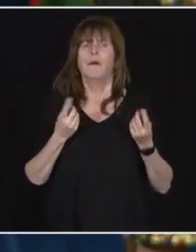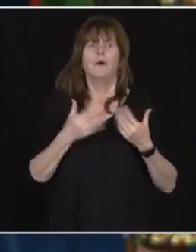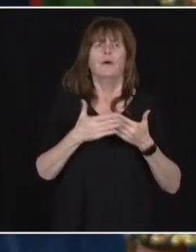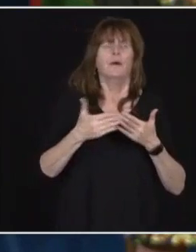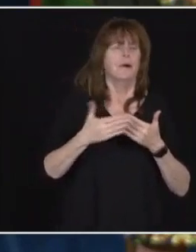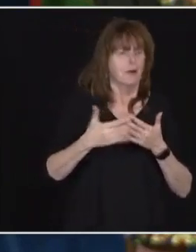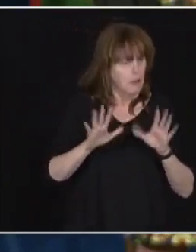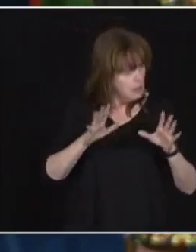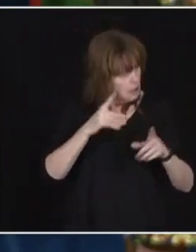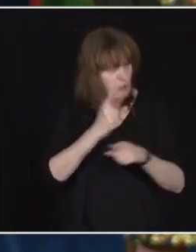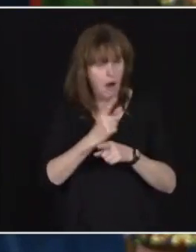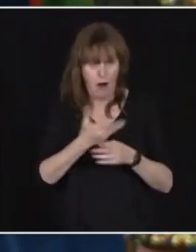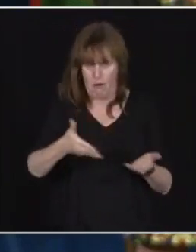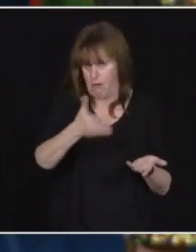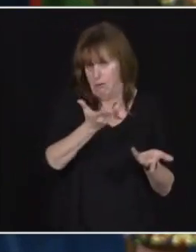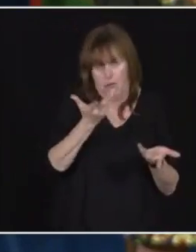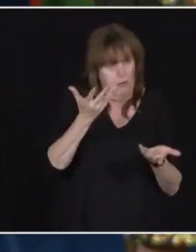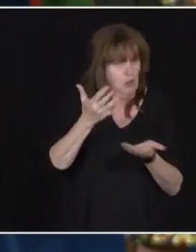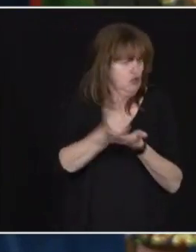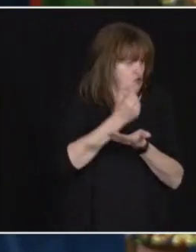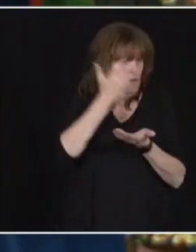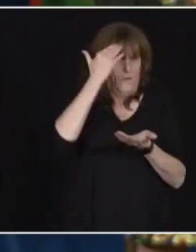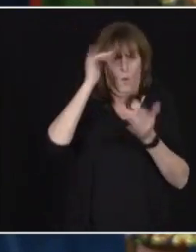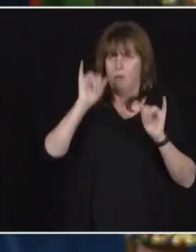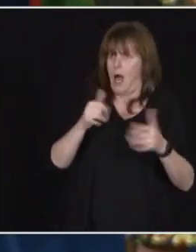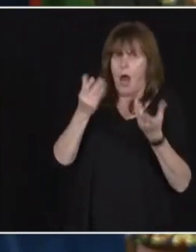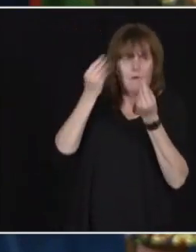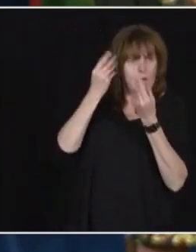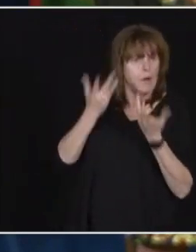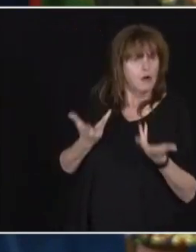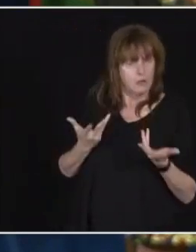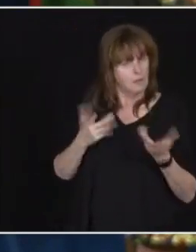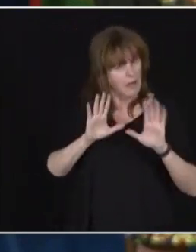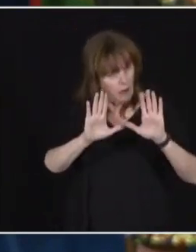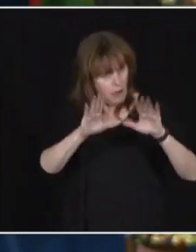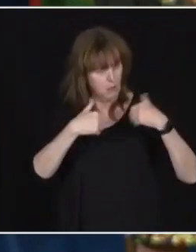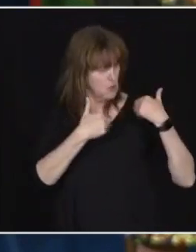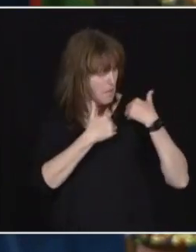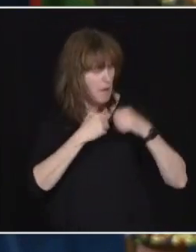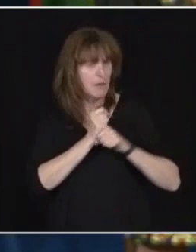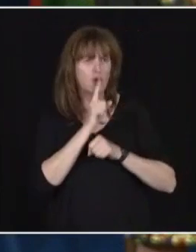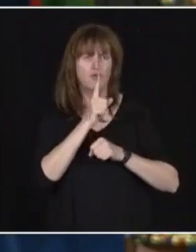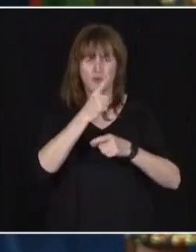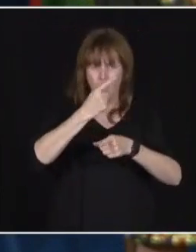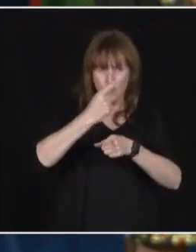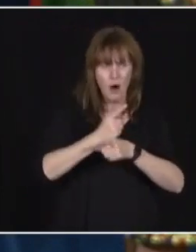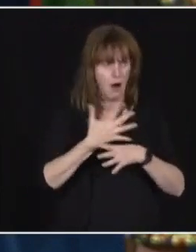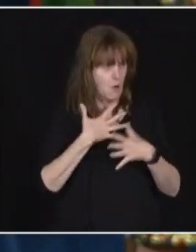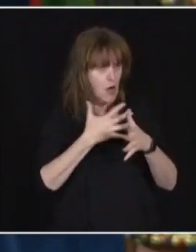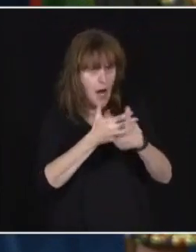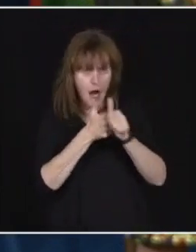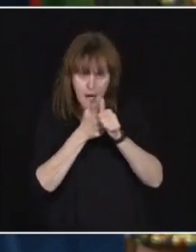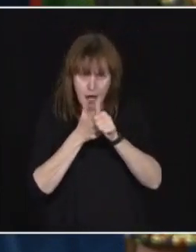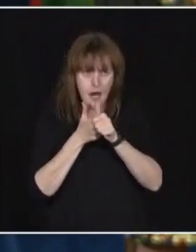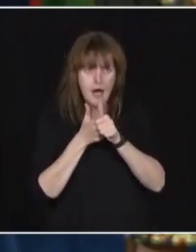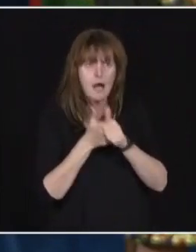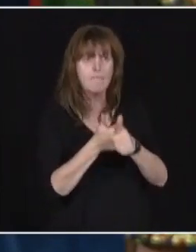And they deserve to know the plan. Our duties to make sure that we land in a place